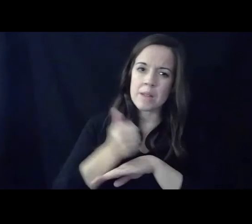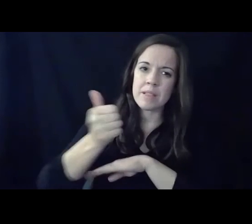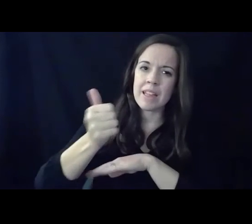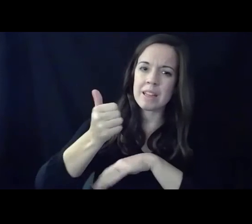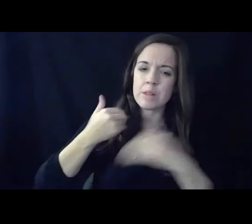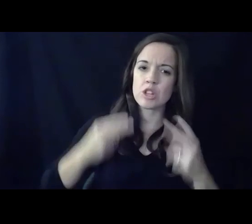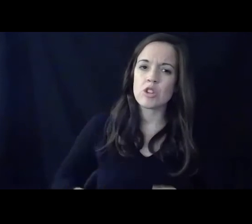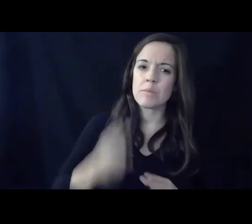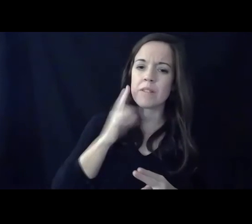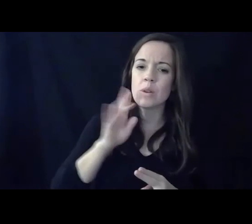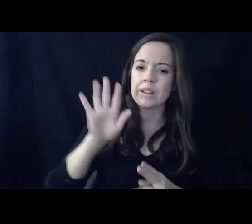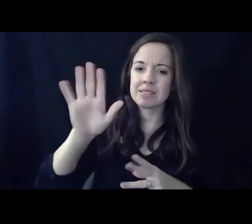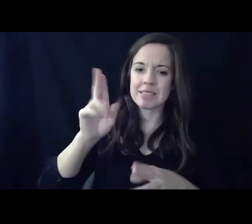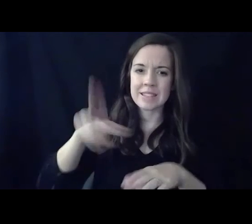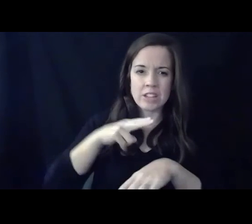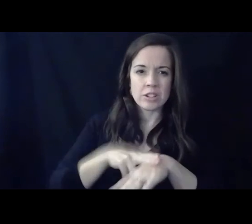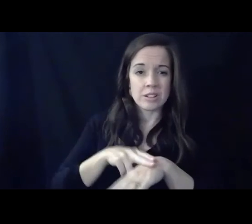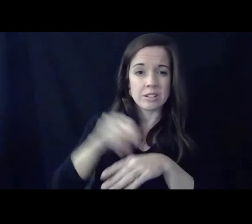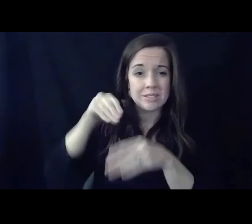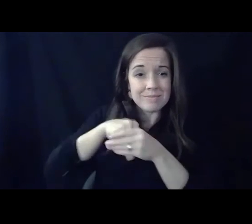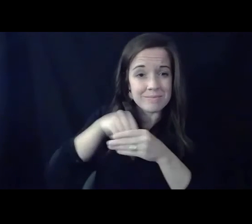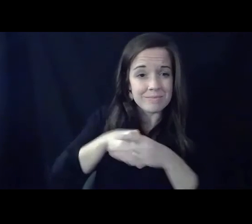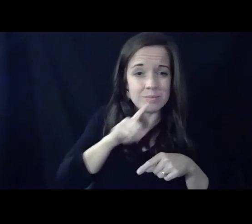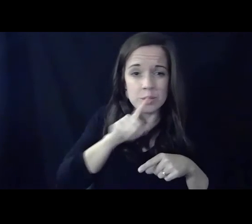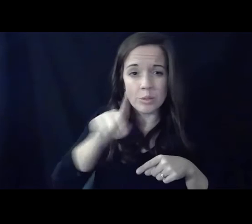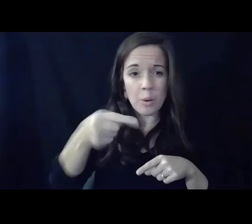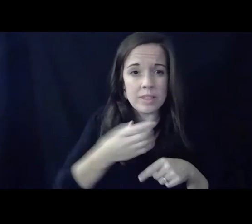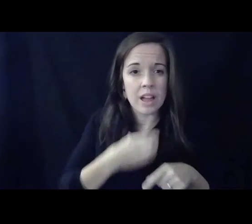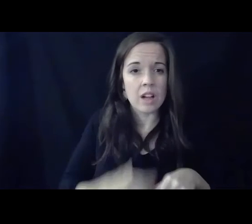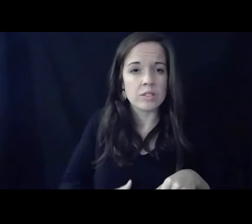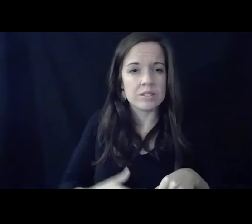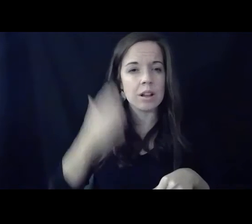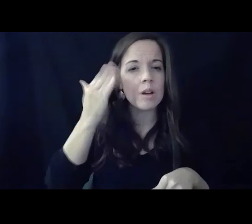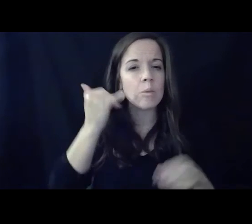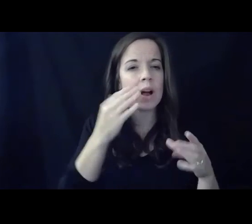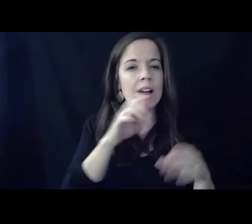which at its core is merely hunger? Why miss the body for what it can endure?